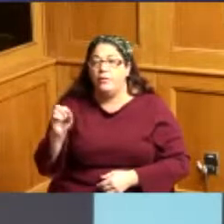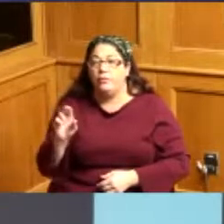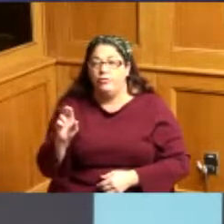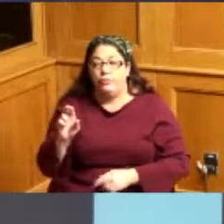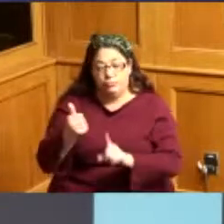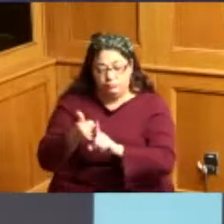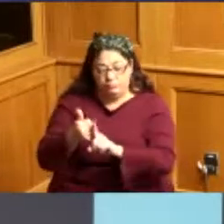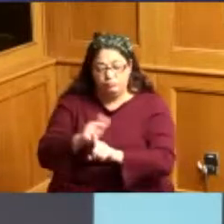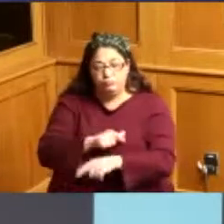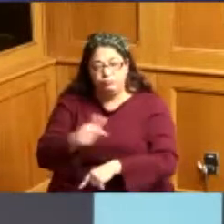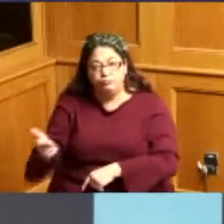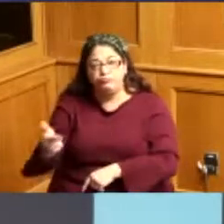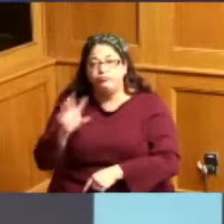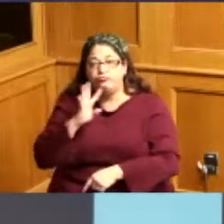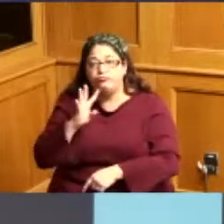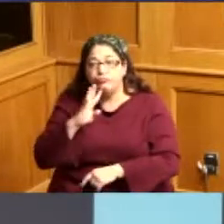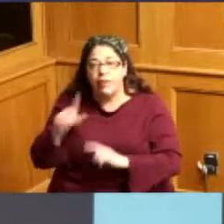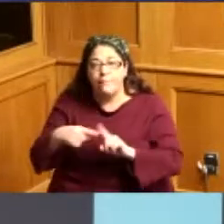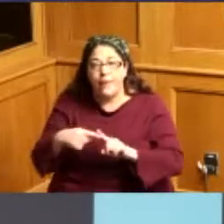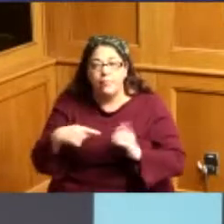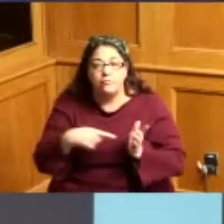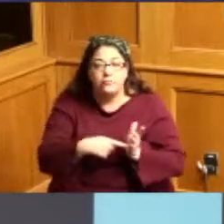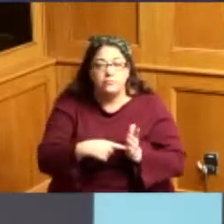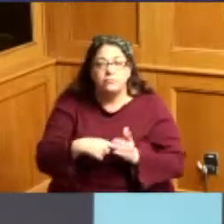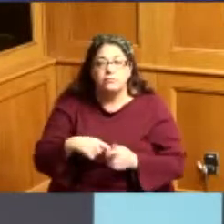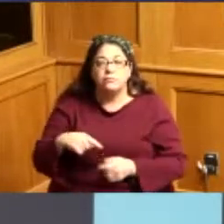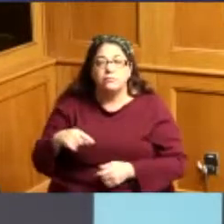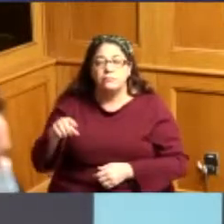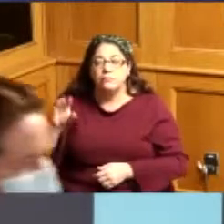speaking initially on behalf of MSD um